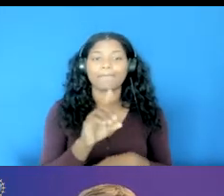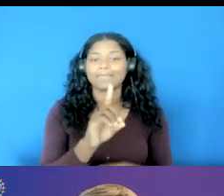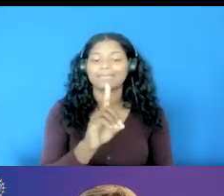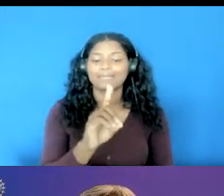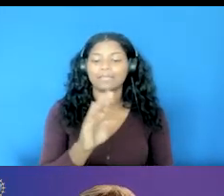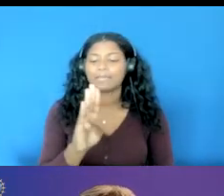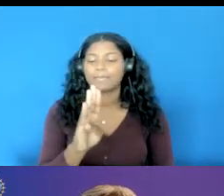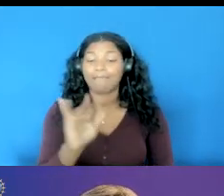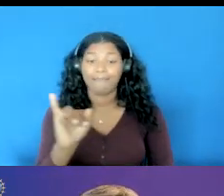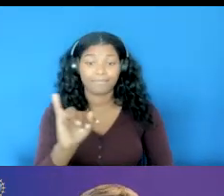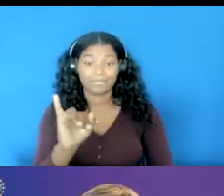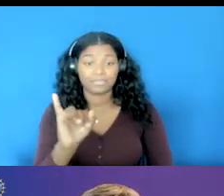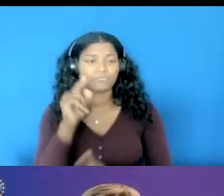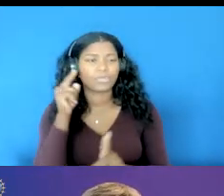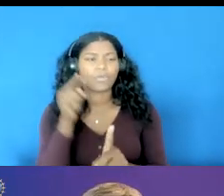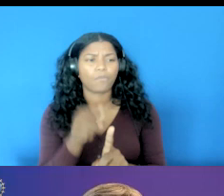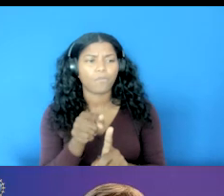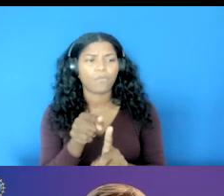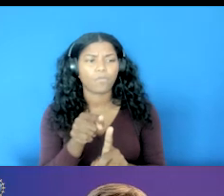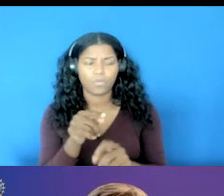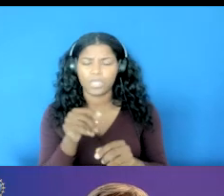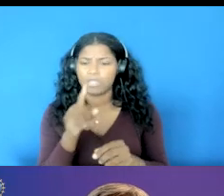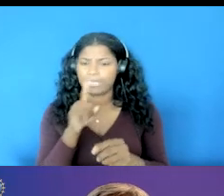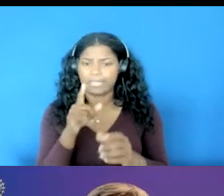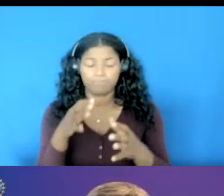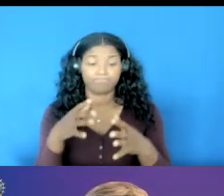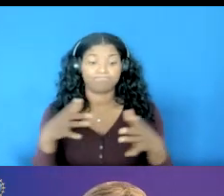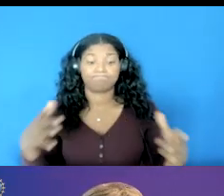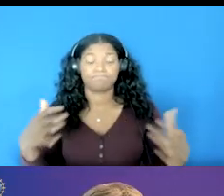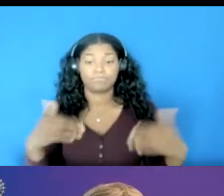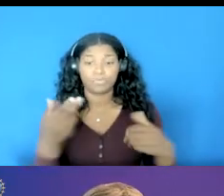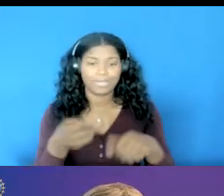DBIs mission is to enable a robust and resilient national infrastructure